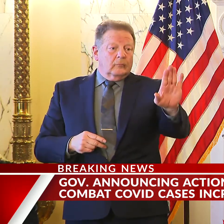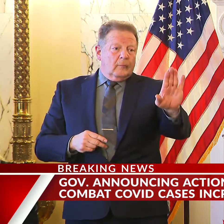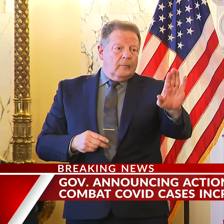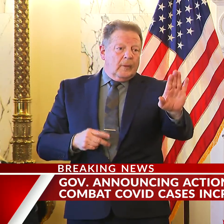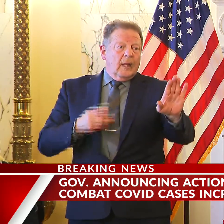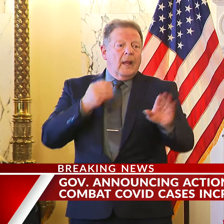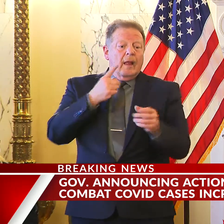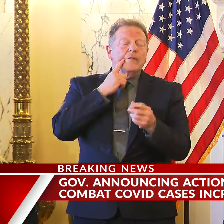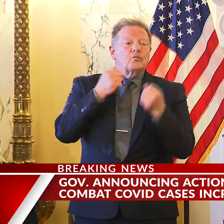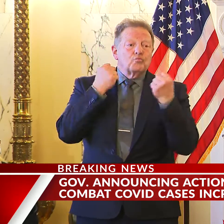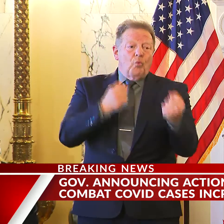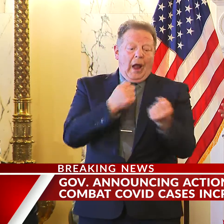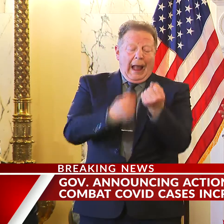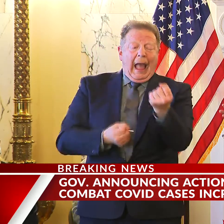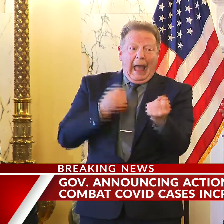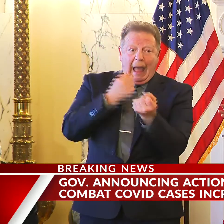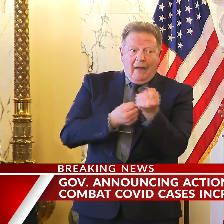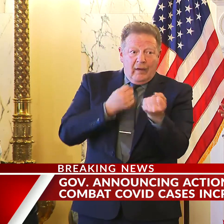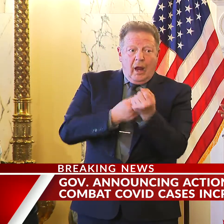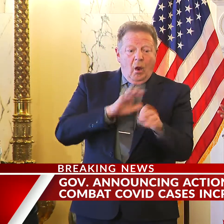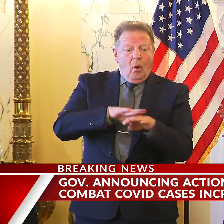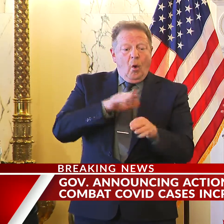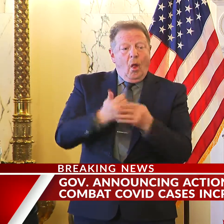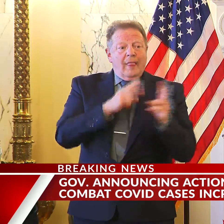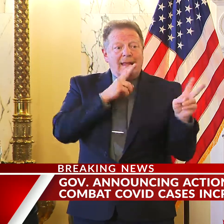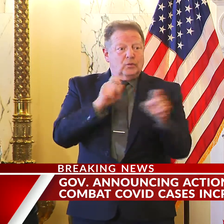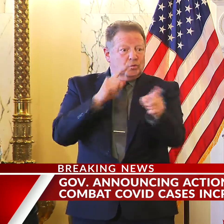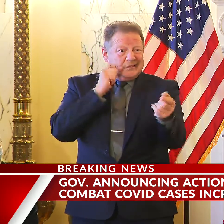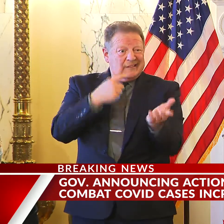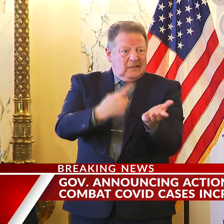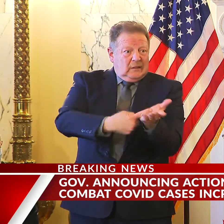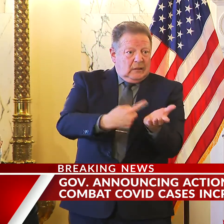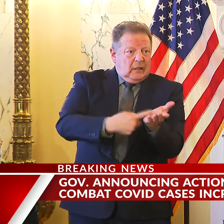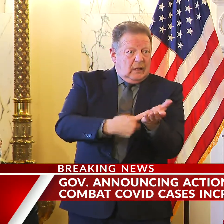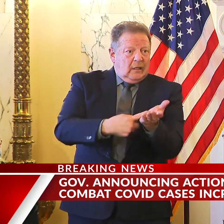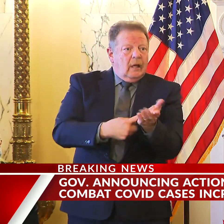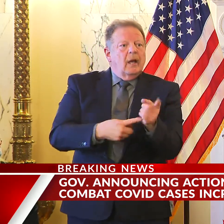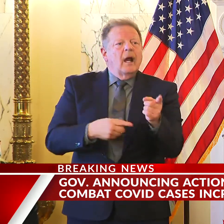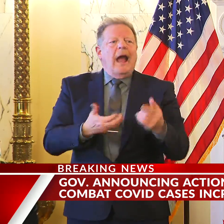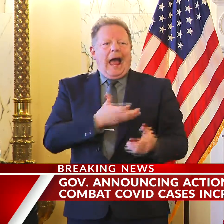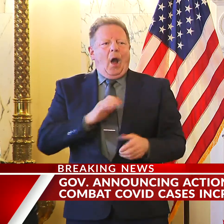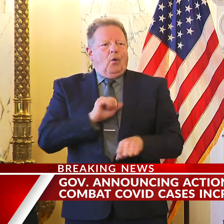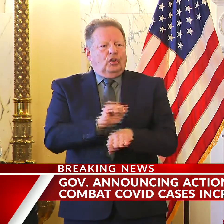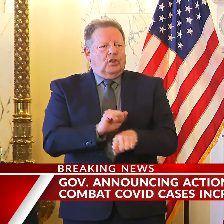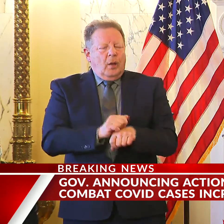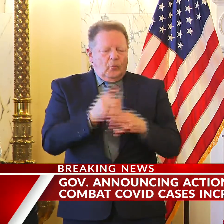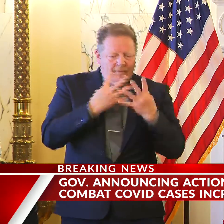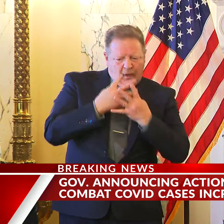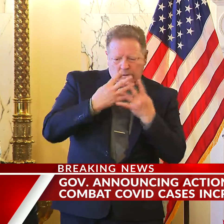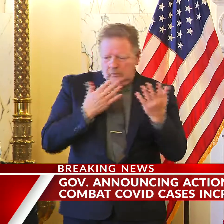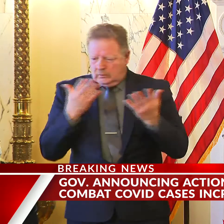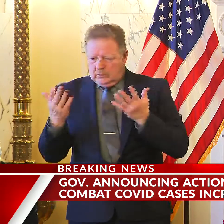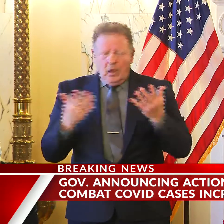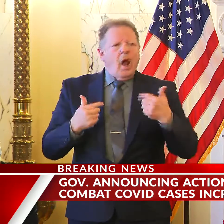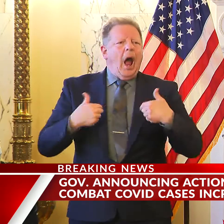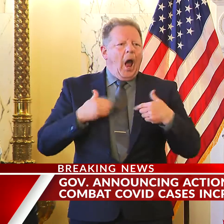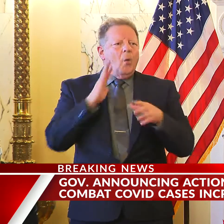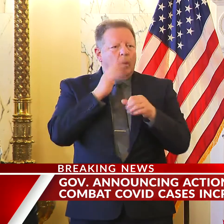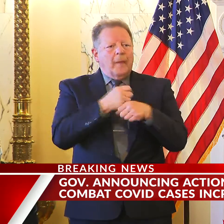CONGRESS AND THE DEPARTMENT OF HEALTH THAT THE PROGRAMS ARE BEING ROLLED OUT. I WOULD JUST SAY THAT STRONG ADVOCACY ON ALL THE ISSUES THAT YOU JUST TALKED